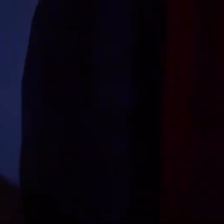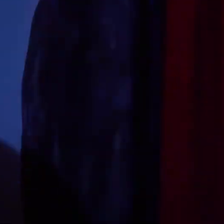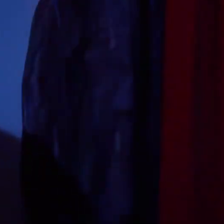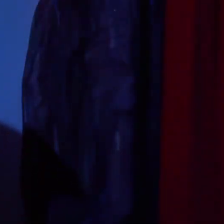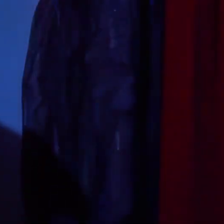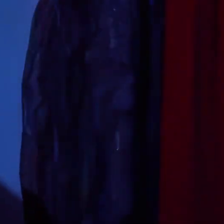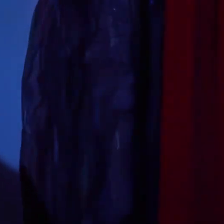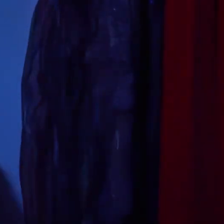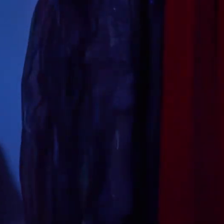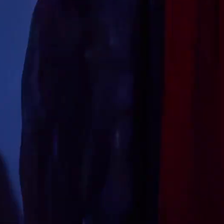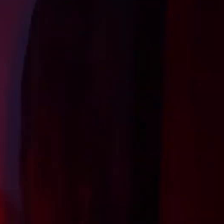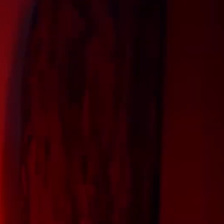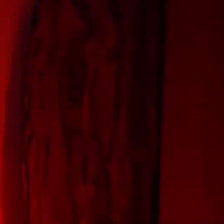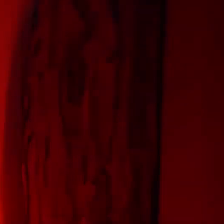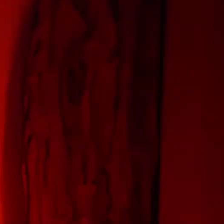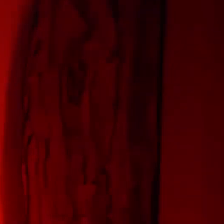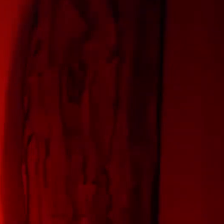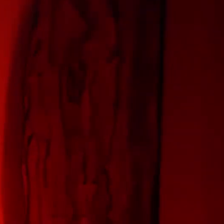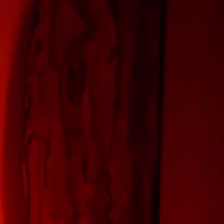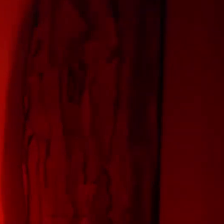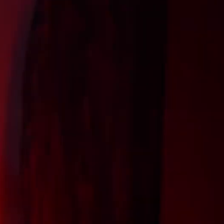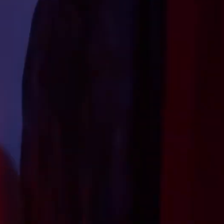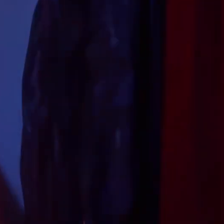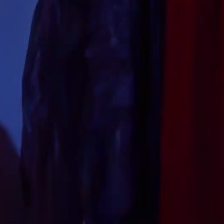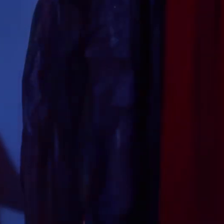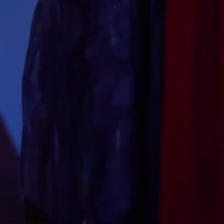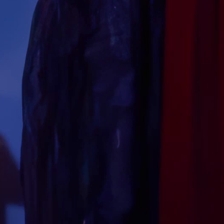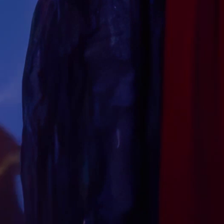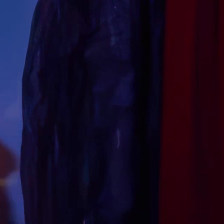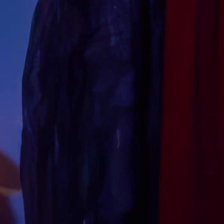(hooves clopping)